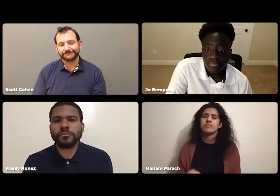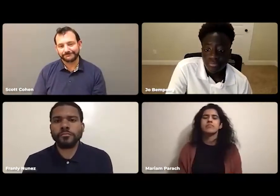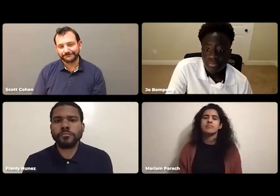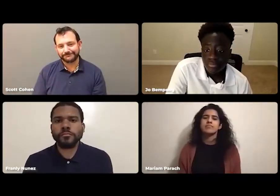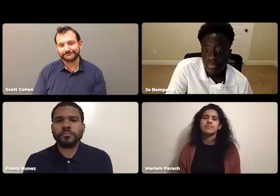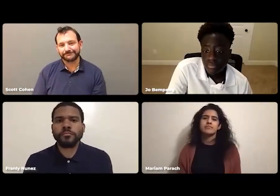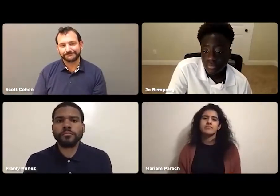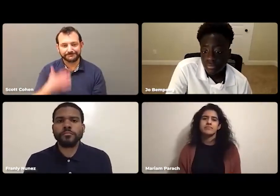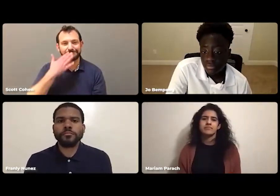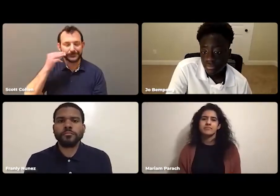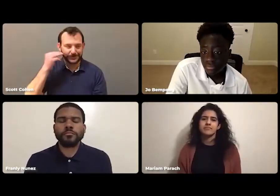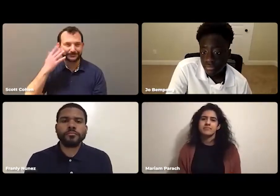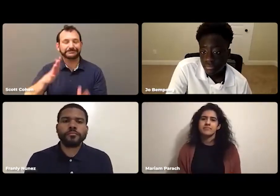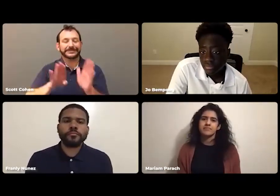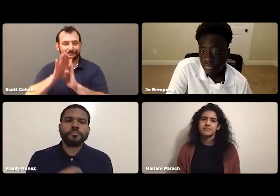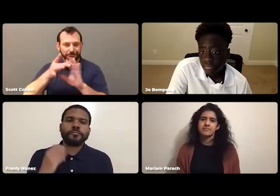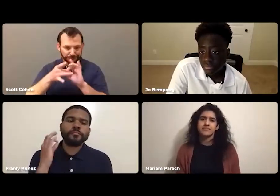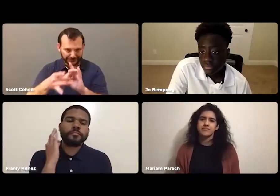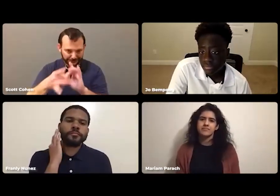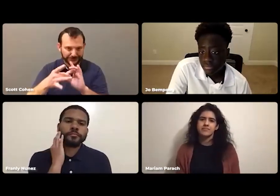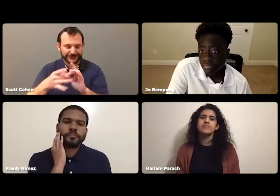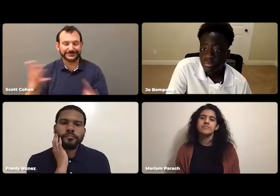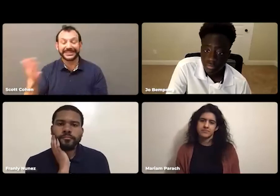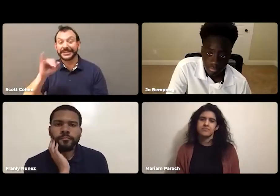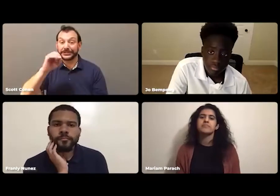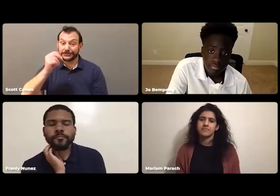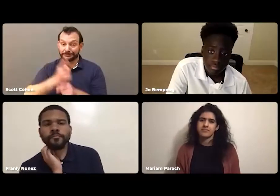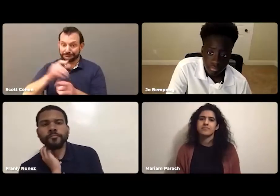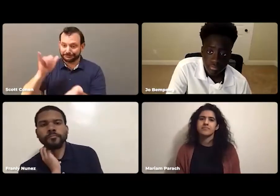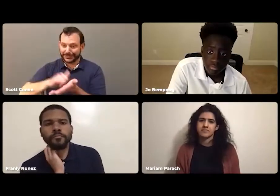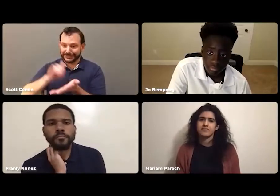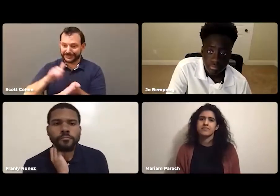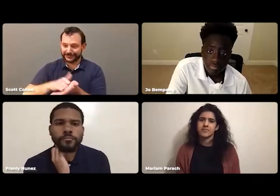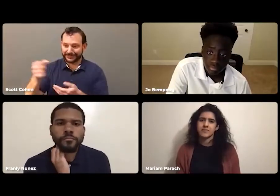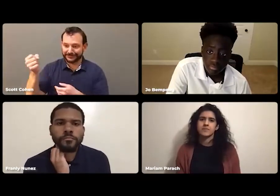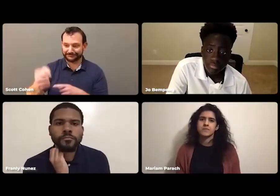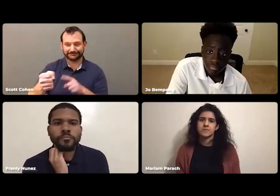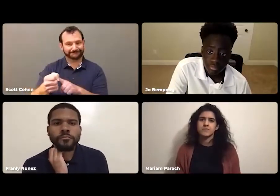I met them one-on-one and asked questions. Mariam, asking questions.